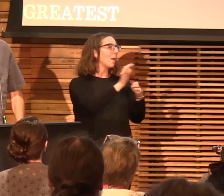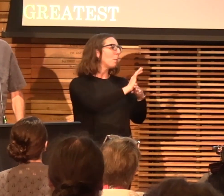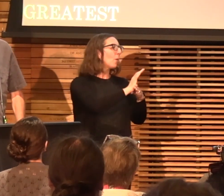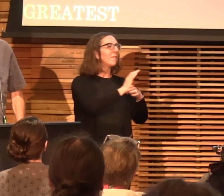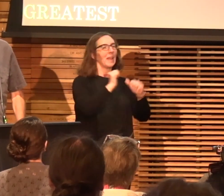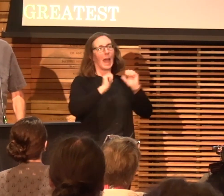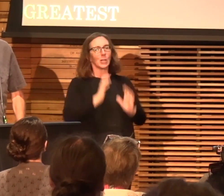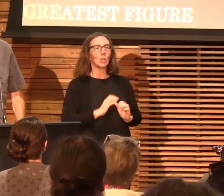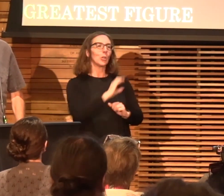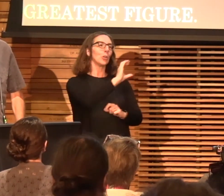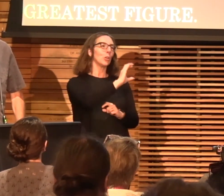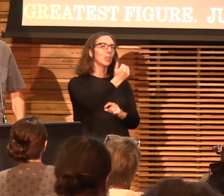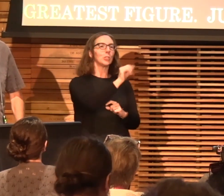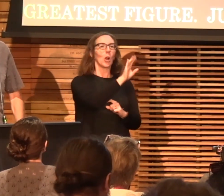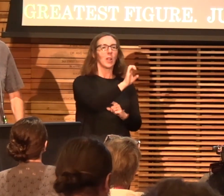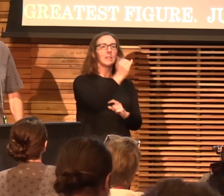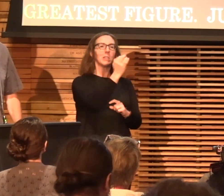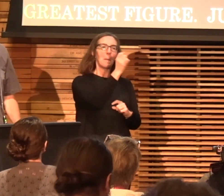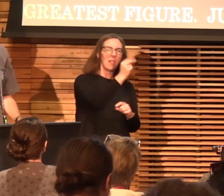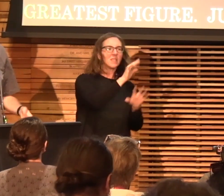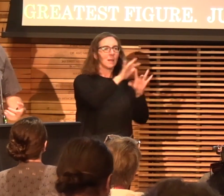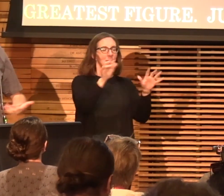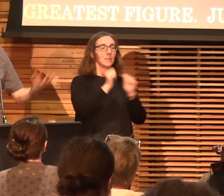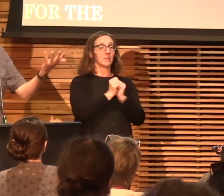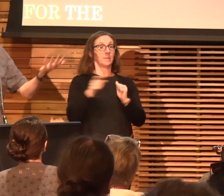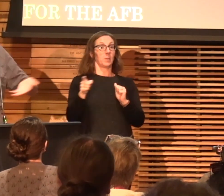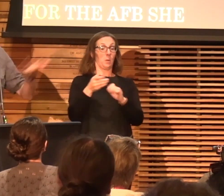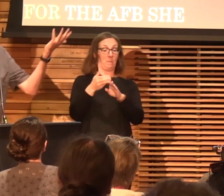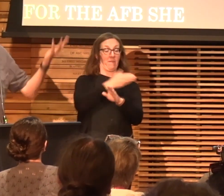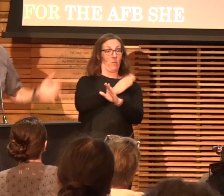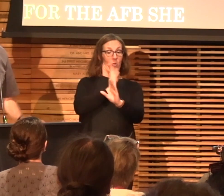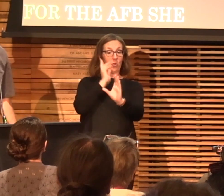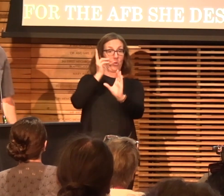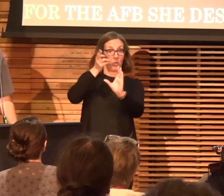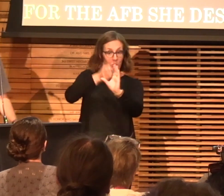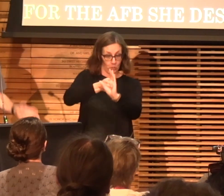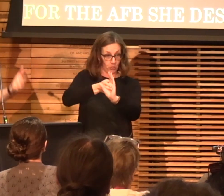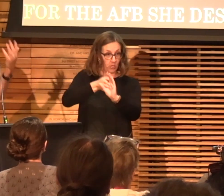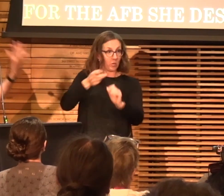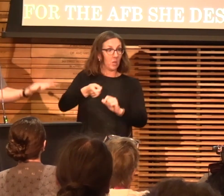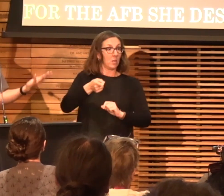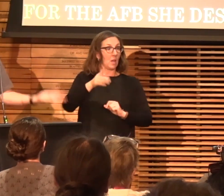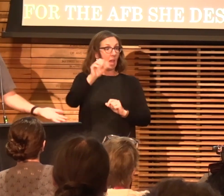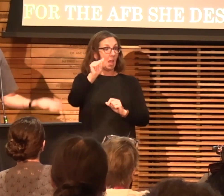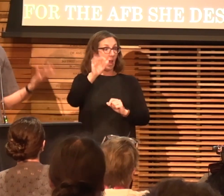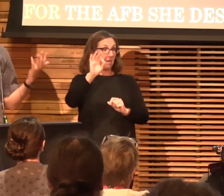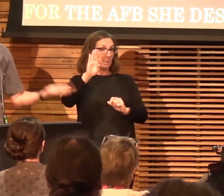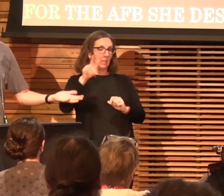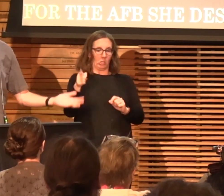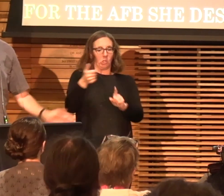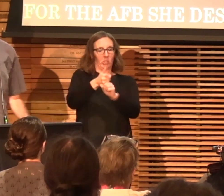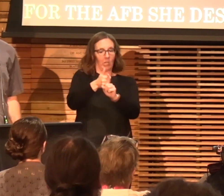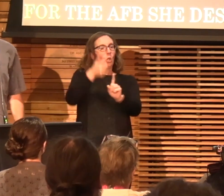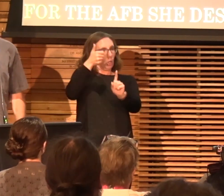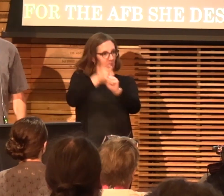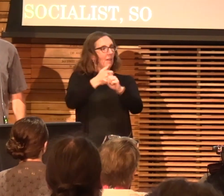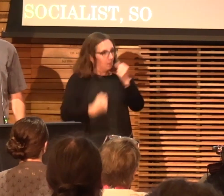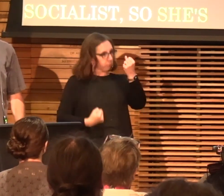Just before she goes to work for the AFB, she describes herself as a Socialist and a Bolshevik. So she's already announced herself as a communist,